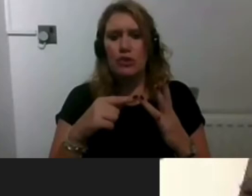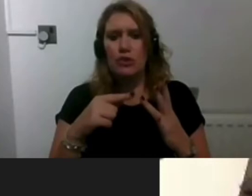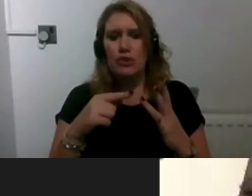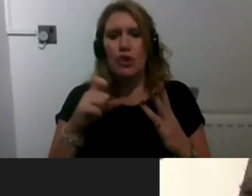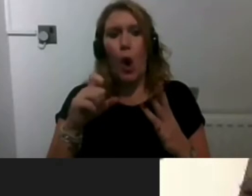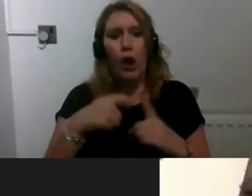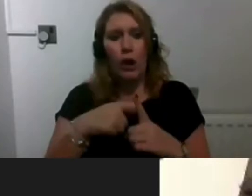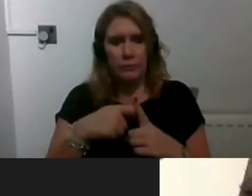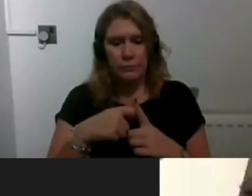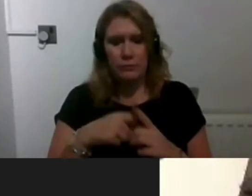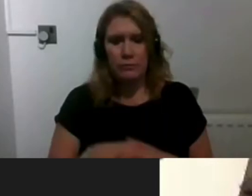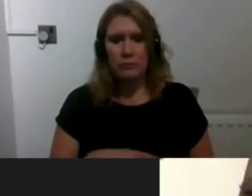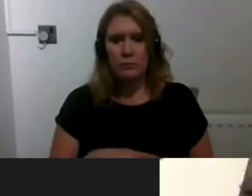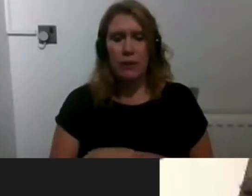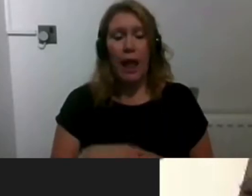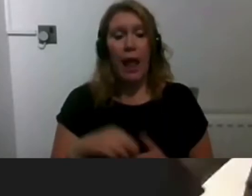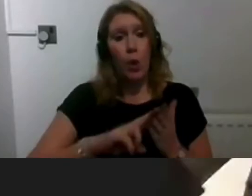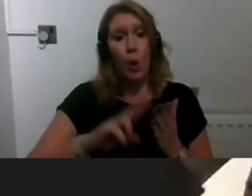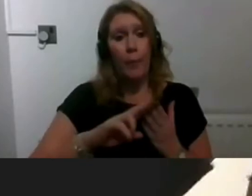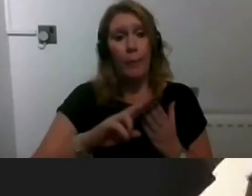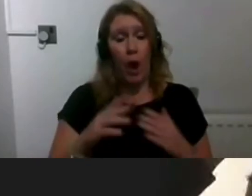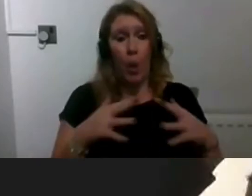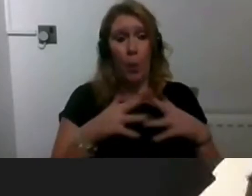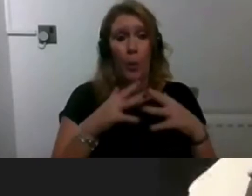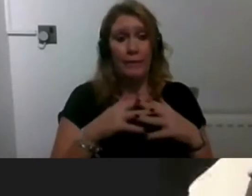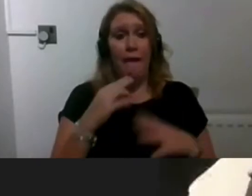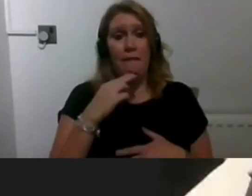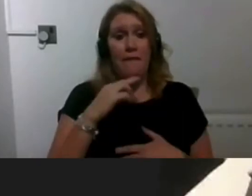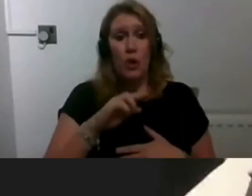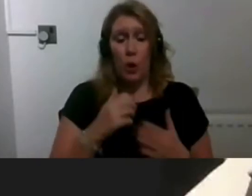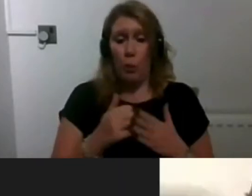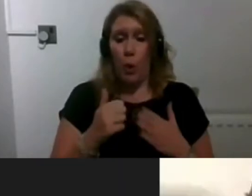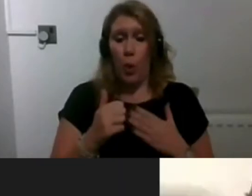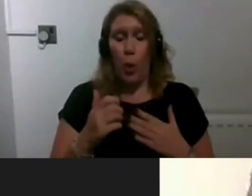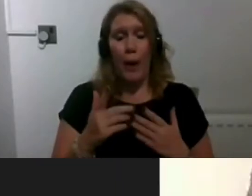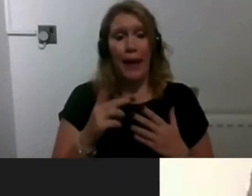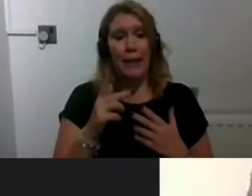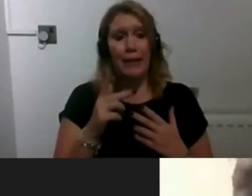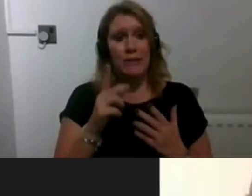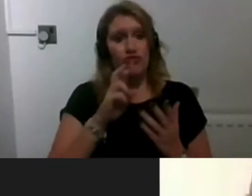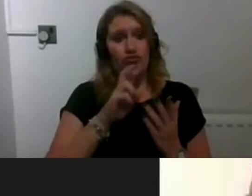on the Wednesday afternoon and Robin Surgeoner also known as Angry Fish, who we